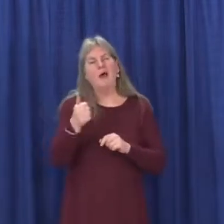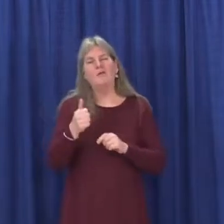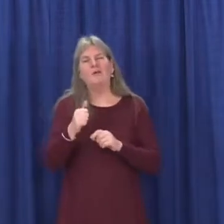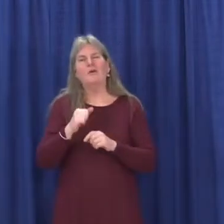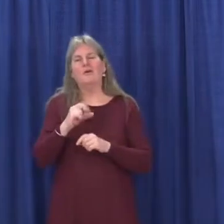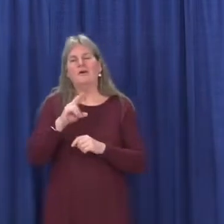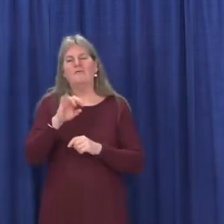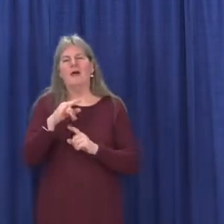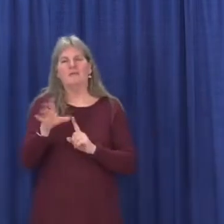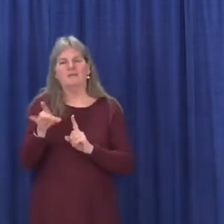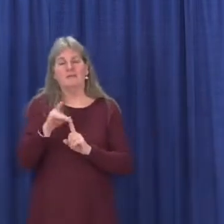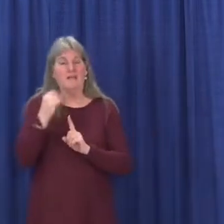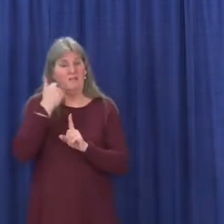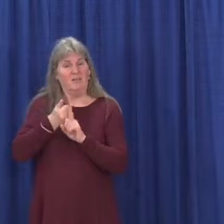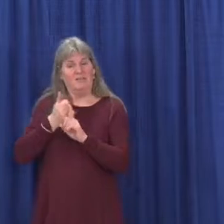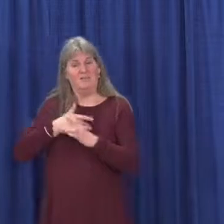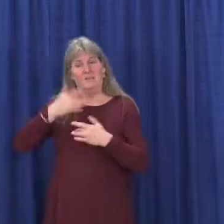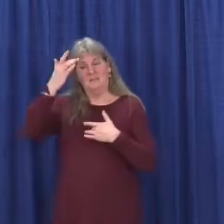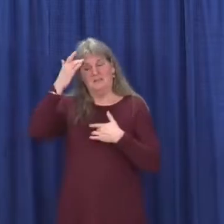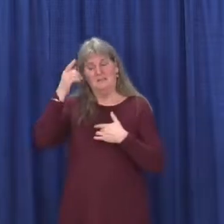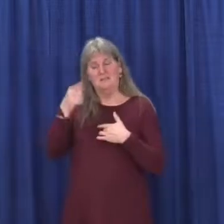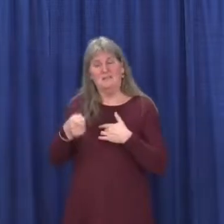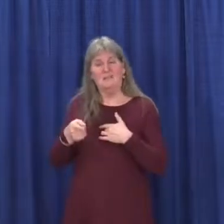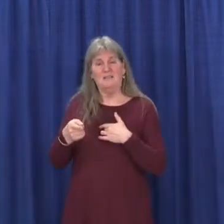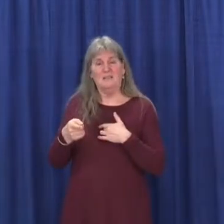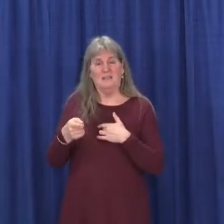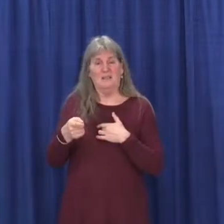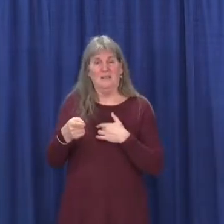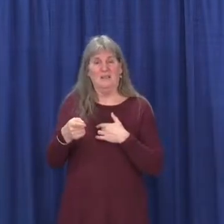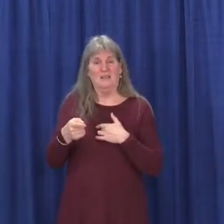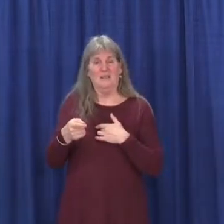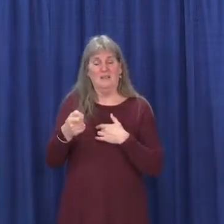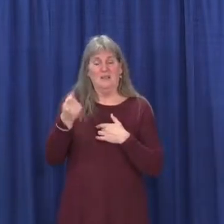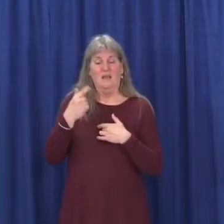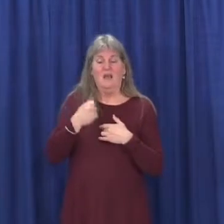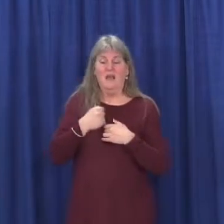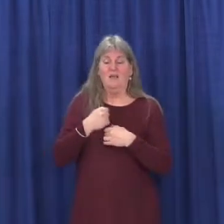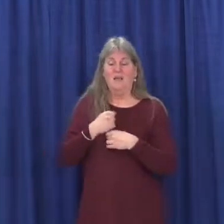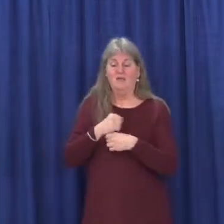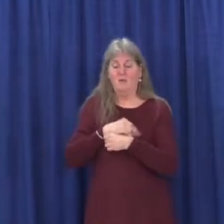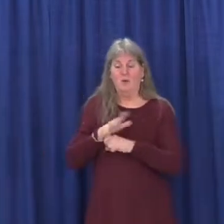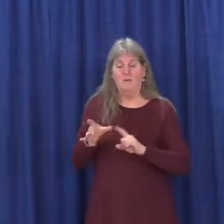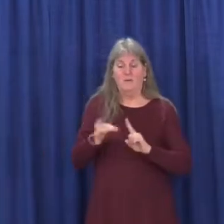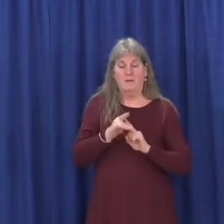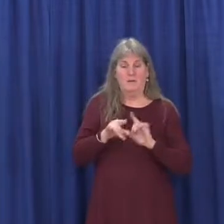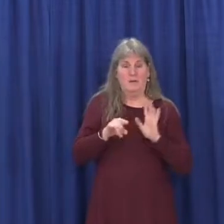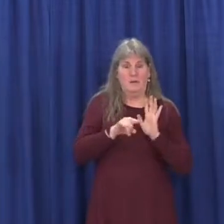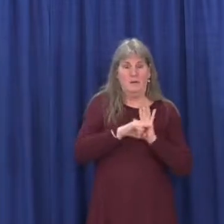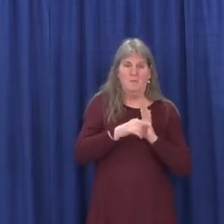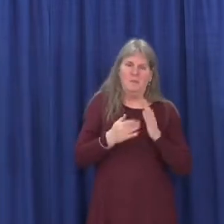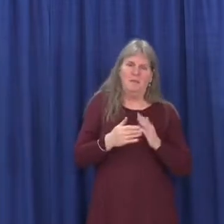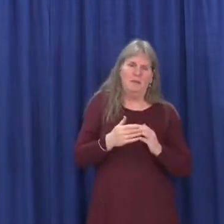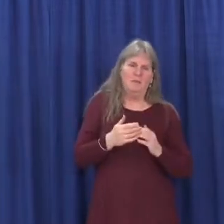and you have a negative-- well, if you have a net-- negative antigen test, it may well be a false negative, it may not.